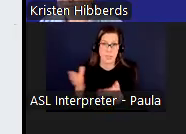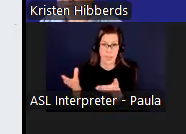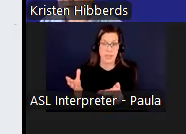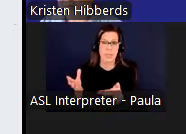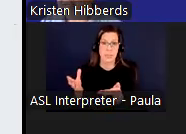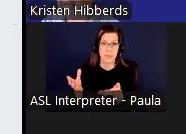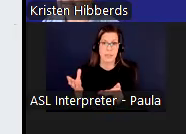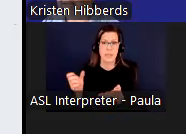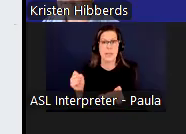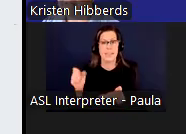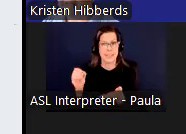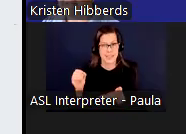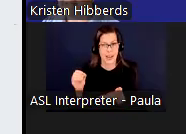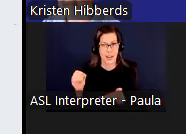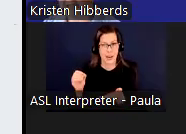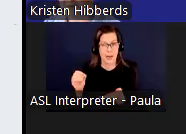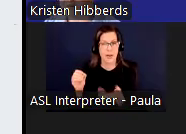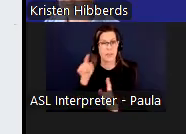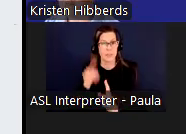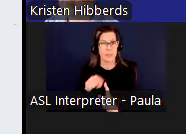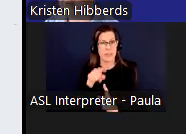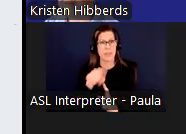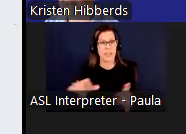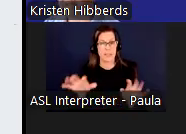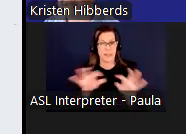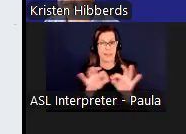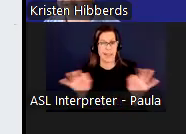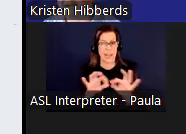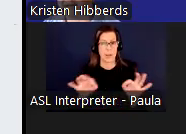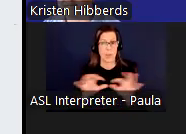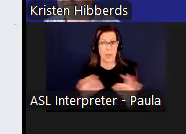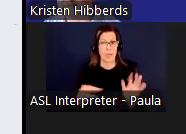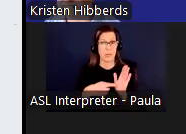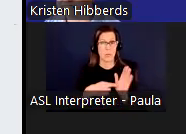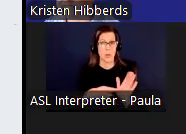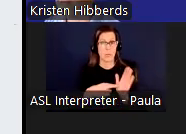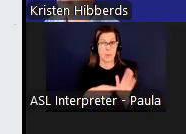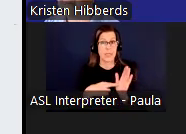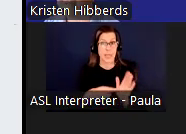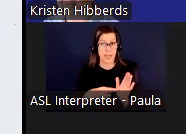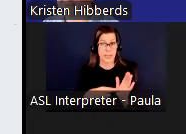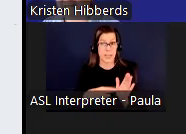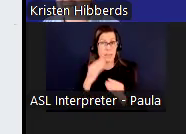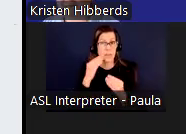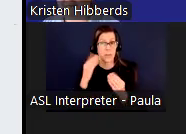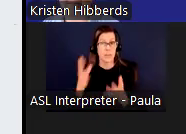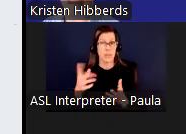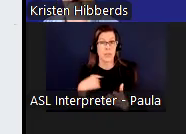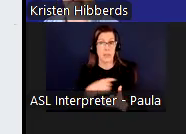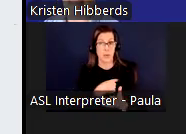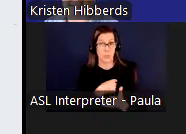So essentially this language represents information that we had in policy that's